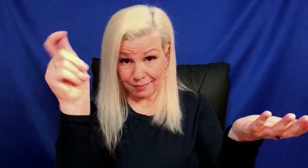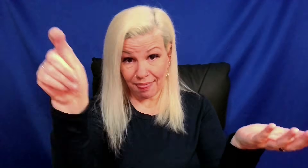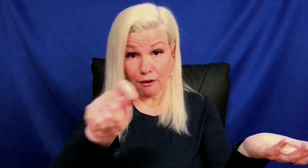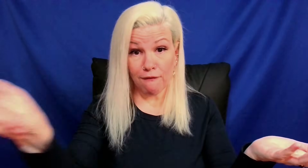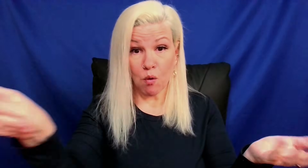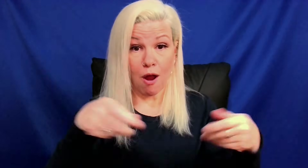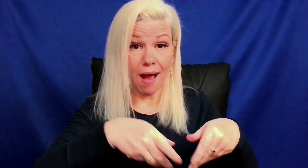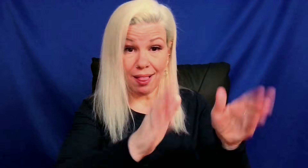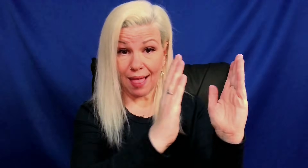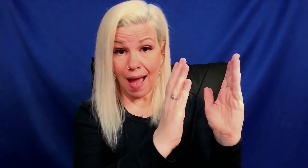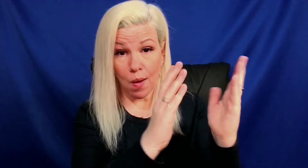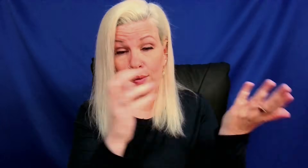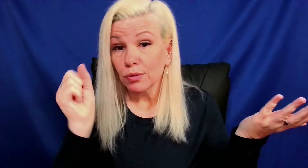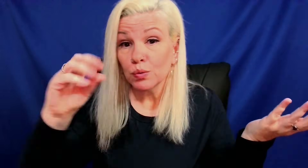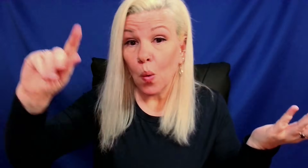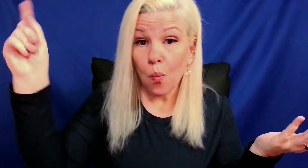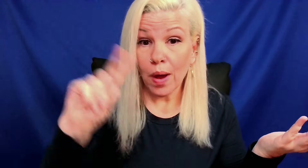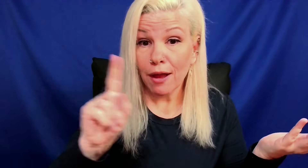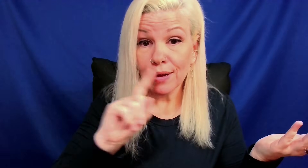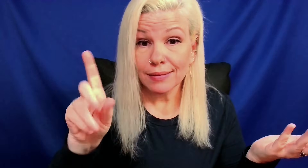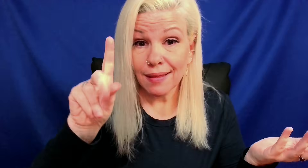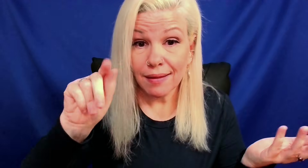So where is the data?